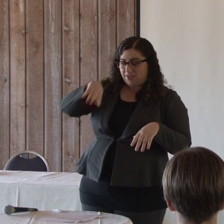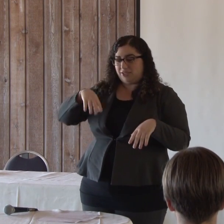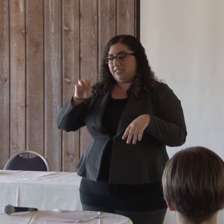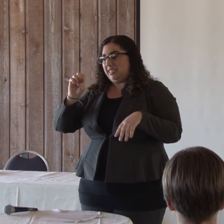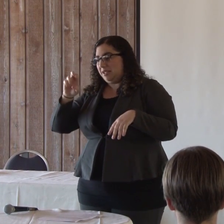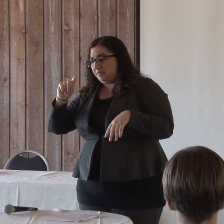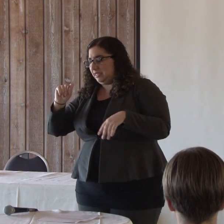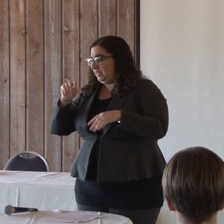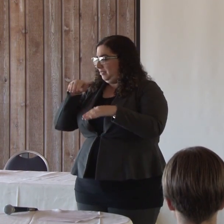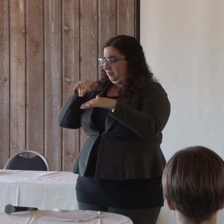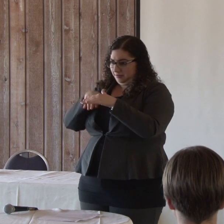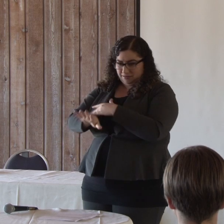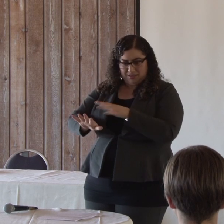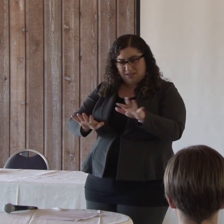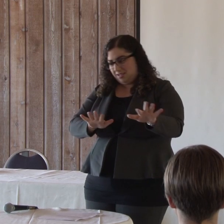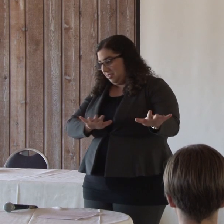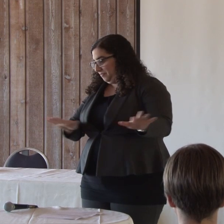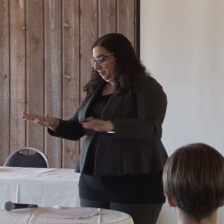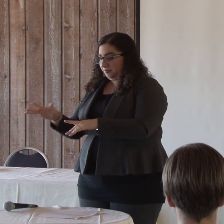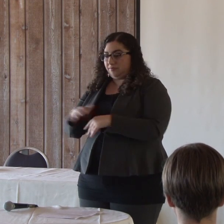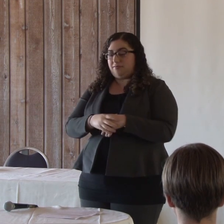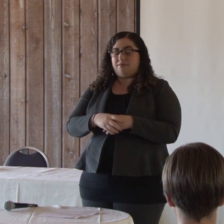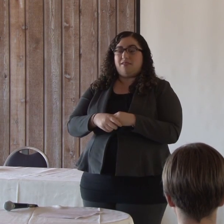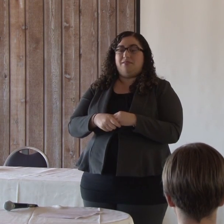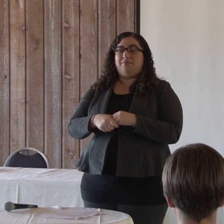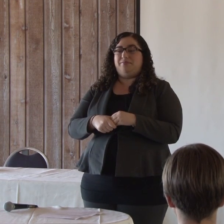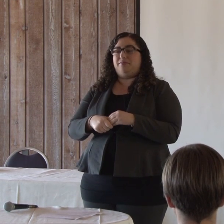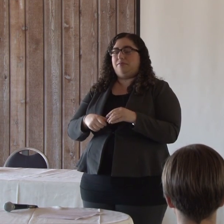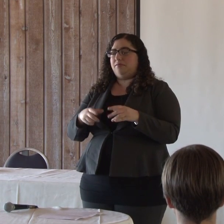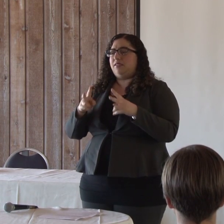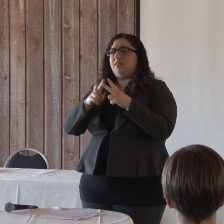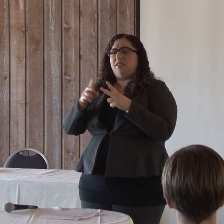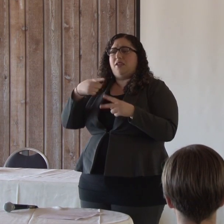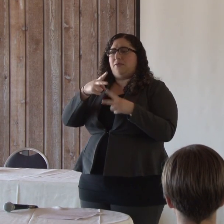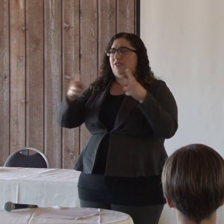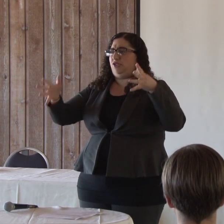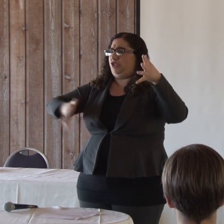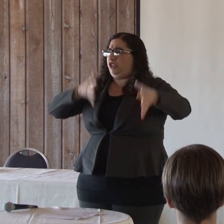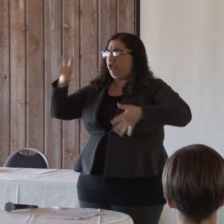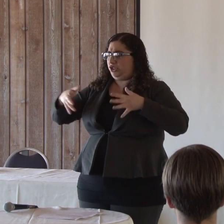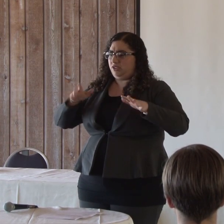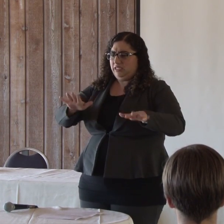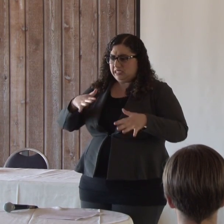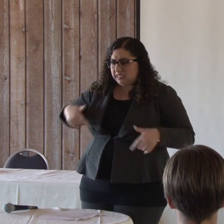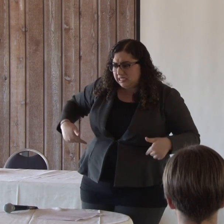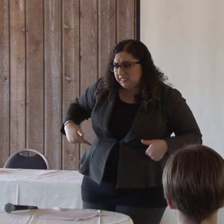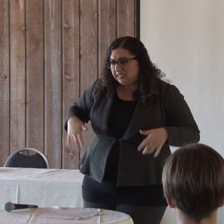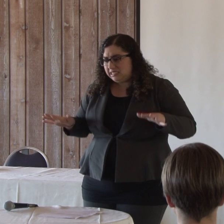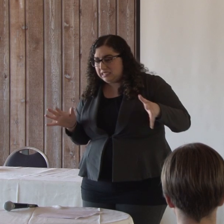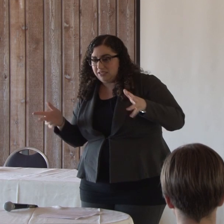I think I passed out for some Amount of time and the EMT's and the paramedics arrived